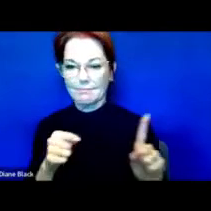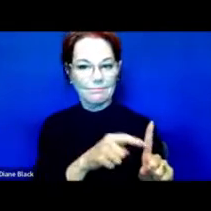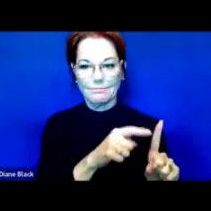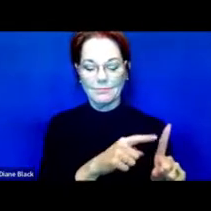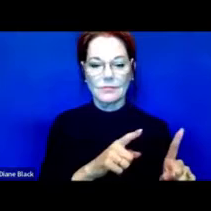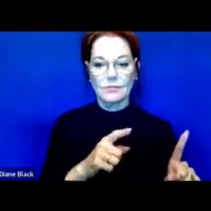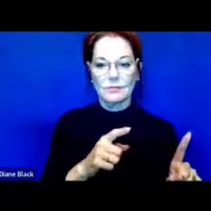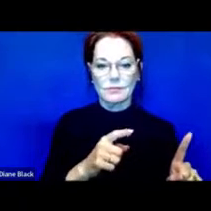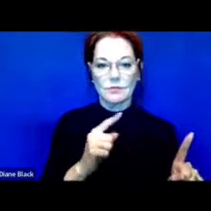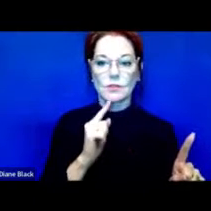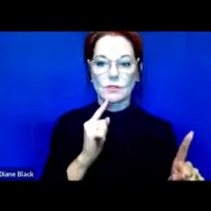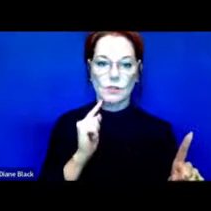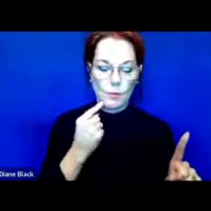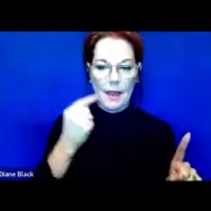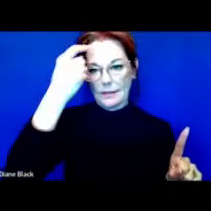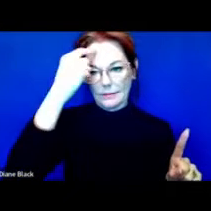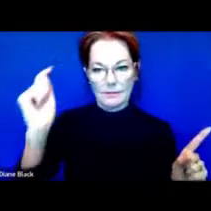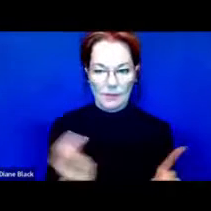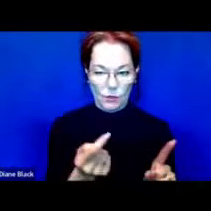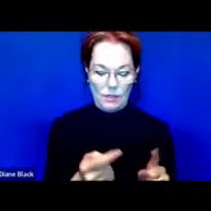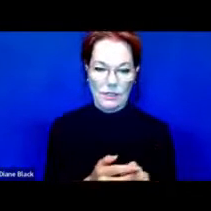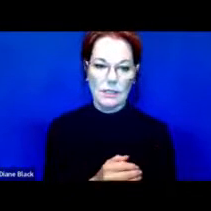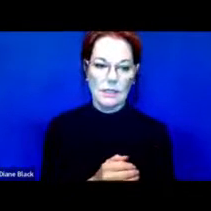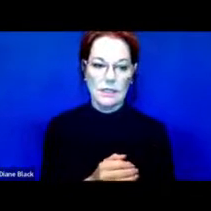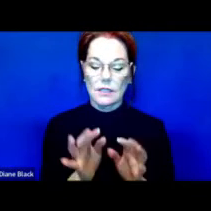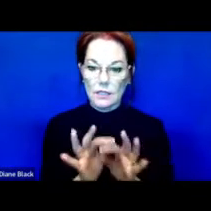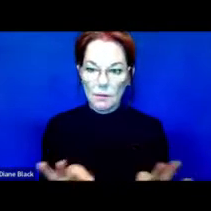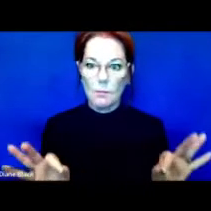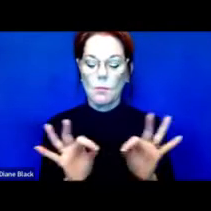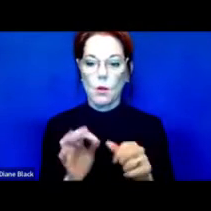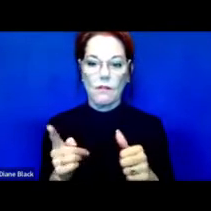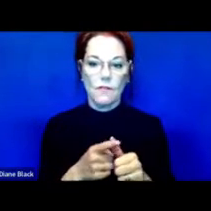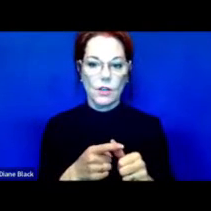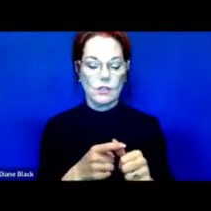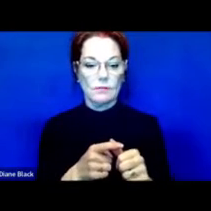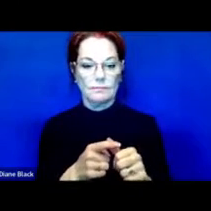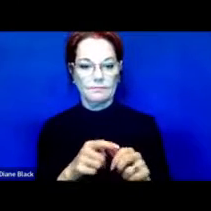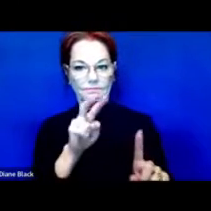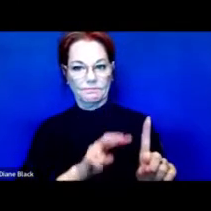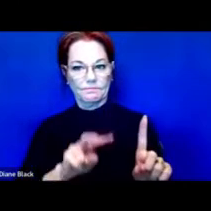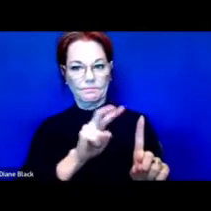we could be missing the mark. And so it's very important to assess for the, you know, identify, start with an initial